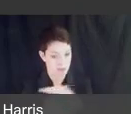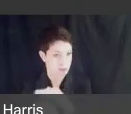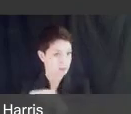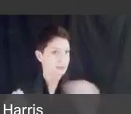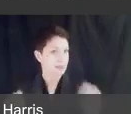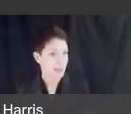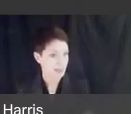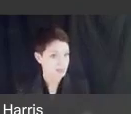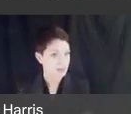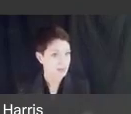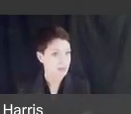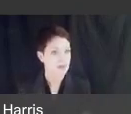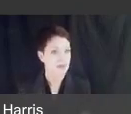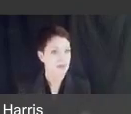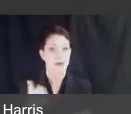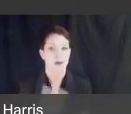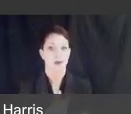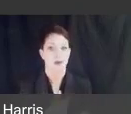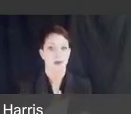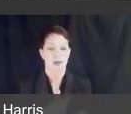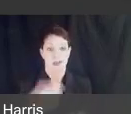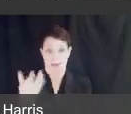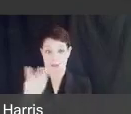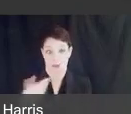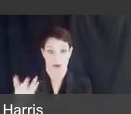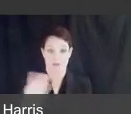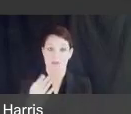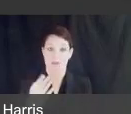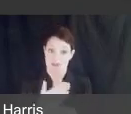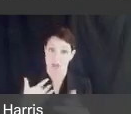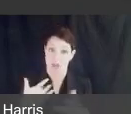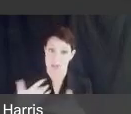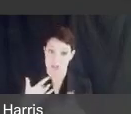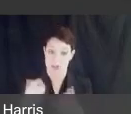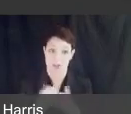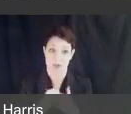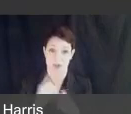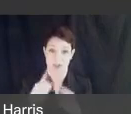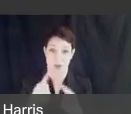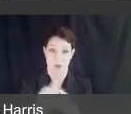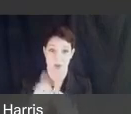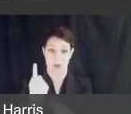We had, we do with, the four of us do share concerns that with only a single location in our region,